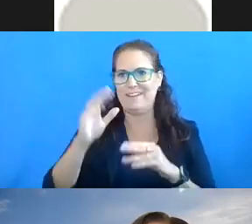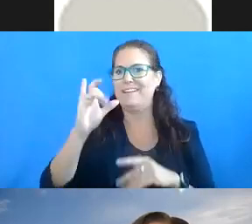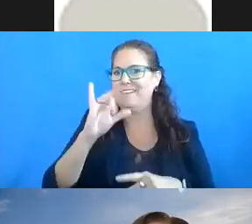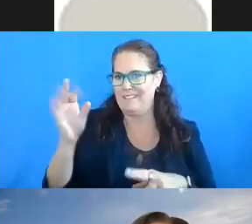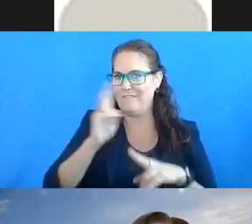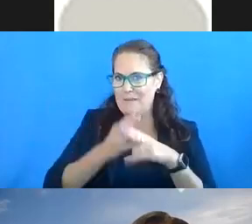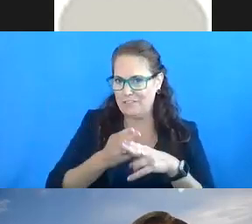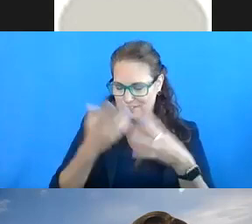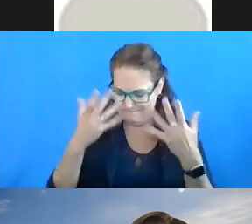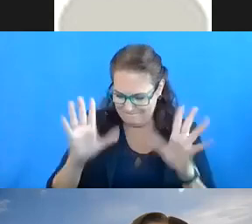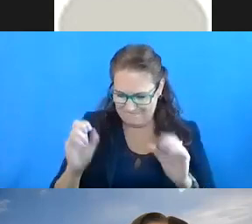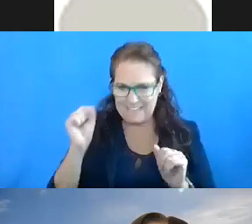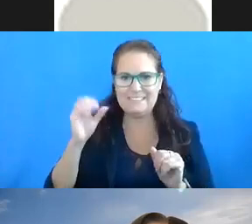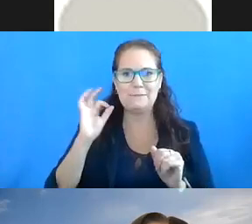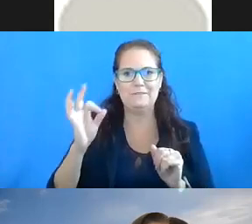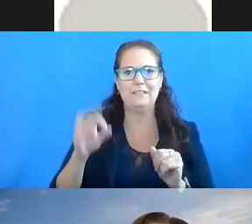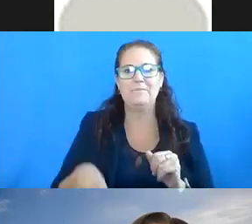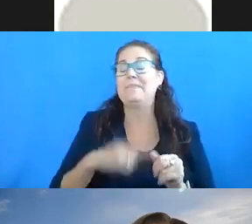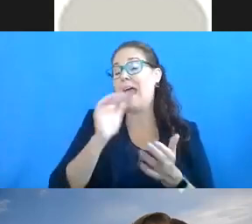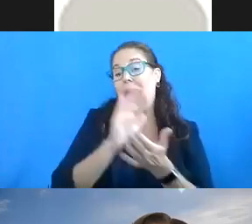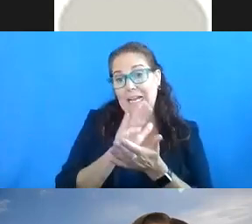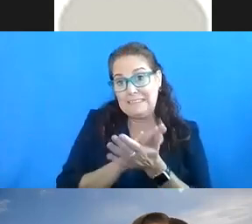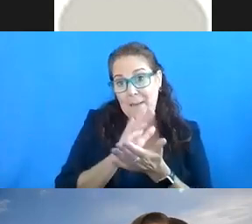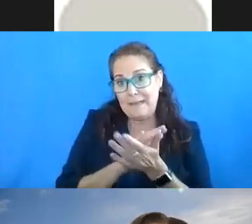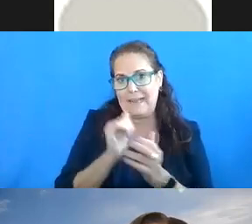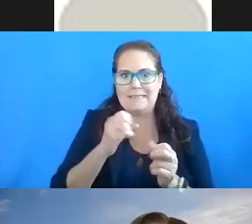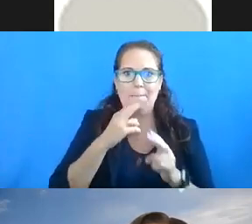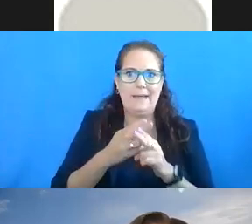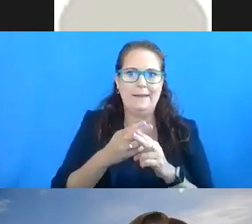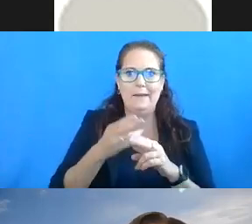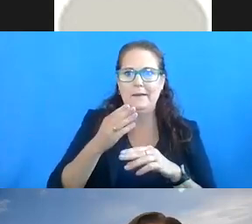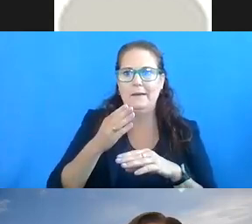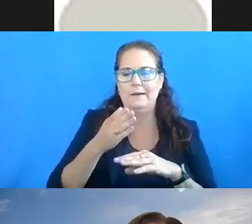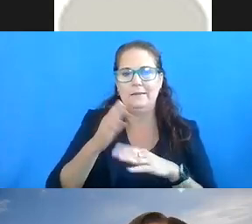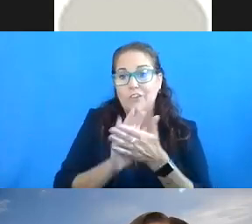Cliff did. It might be academic. It could be postsecondary institutions,